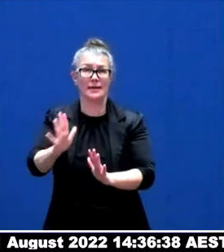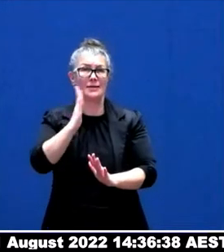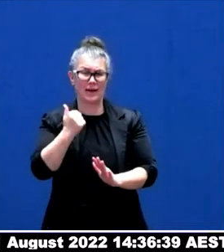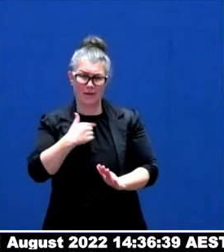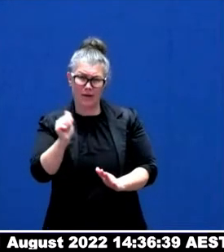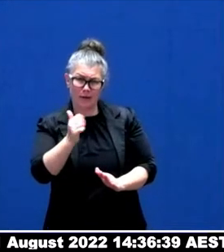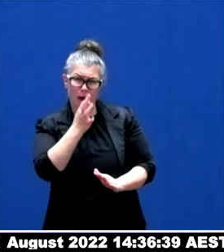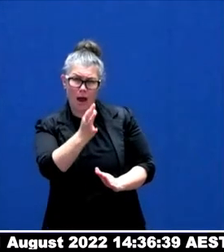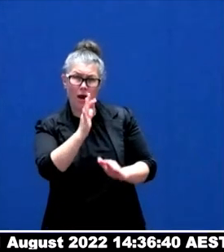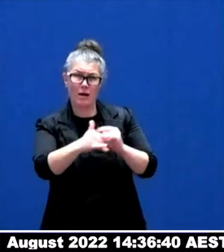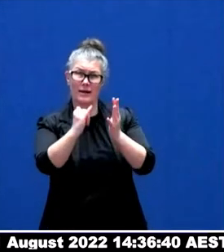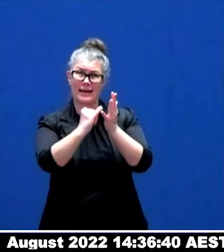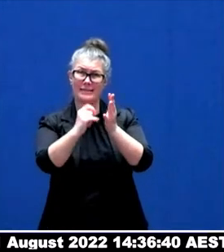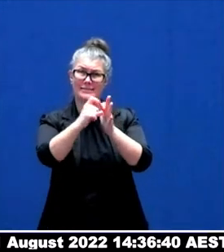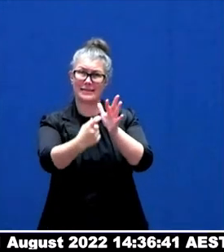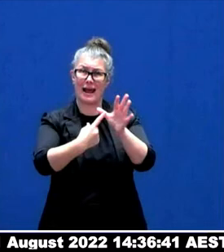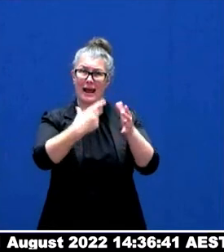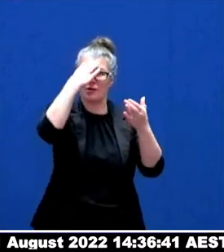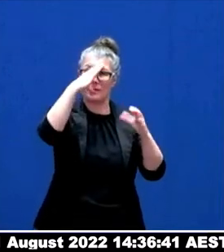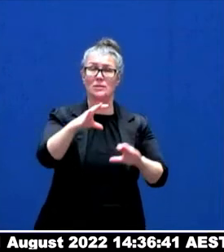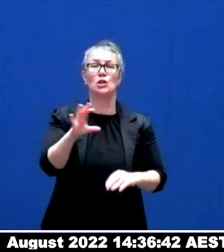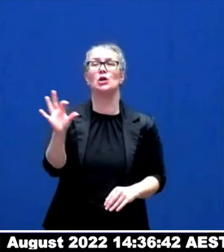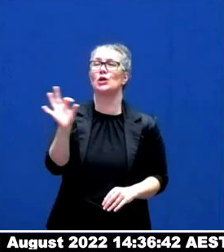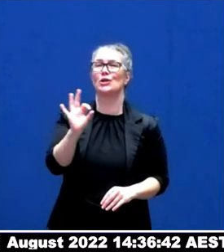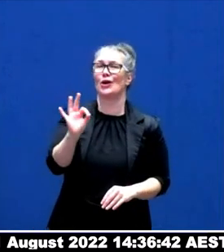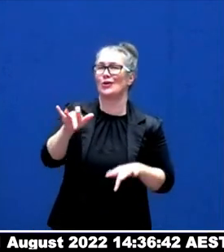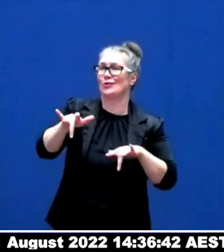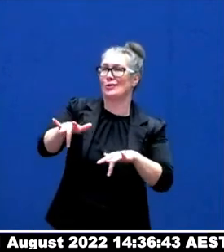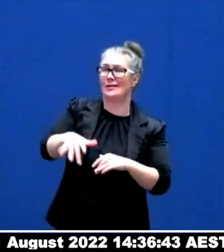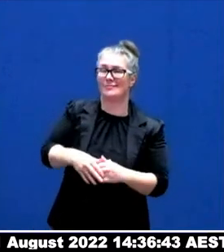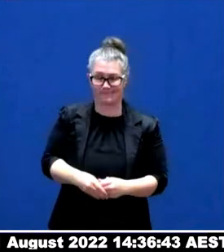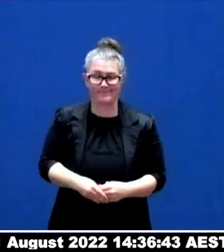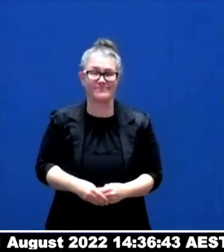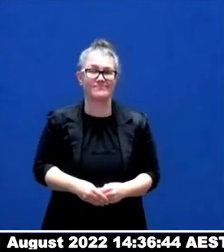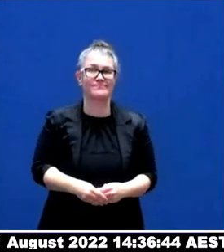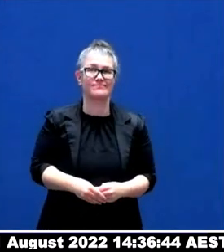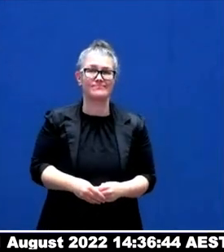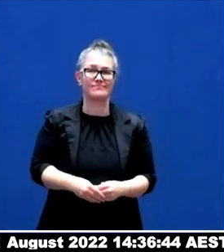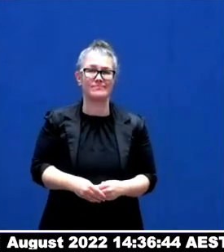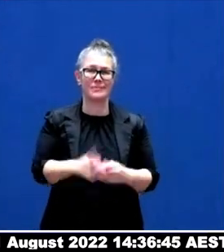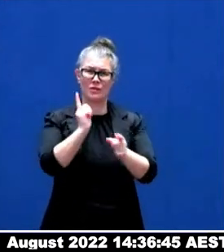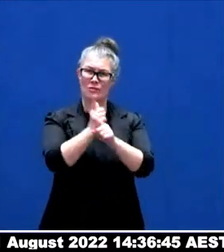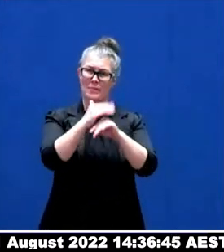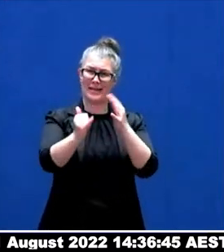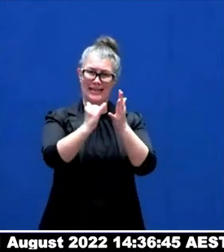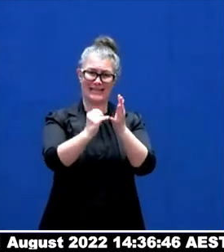No, I don't think so, Counsel. Thank you. In the context of talking about SDA this morning, Ms Eastman